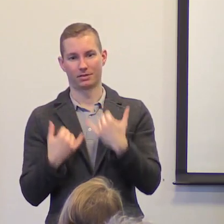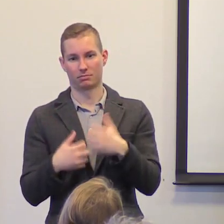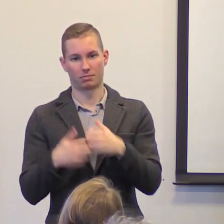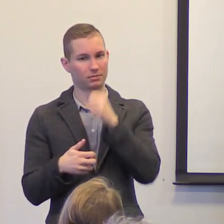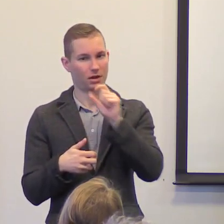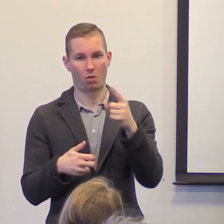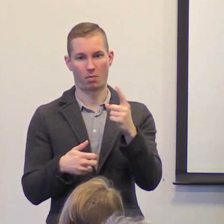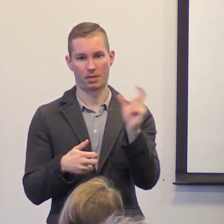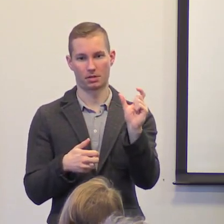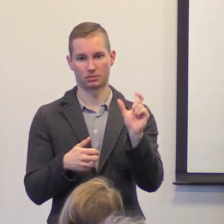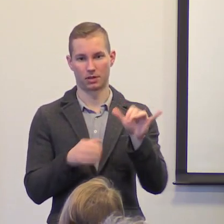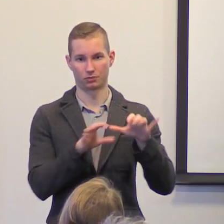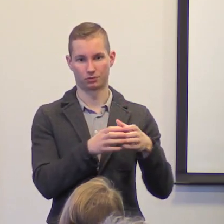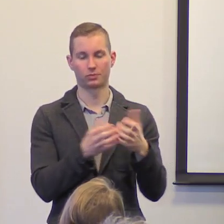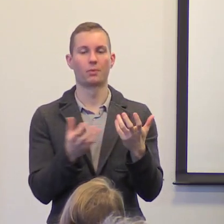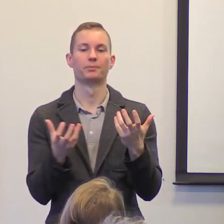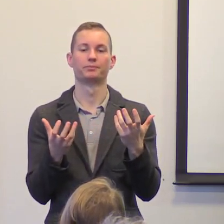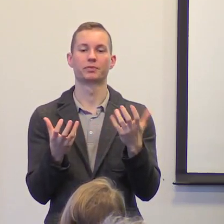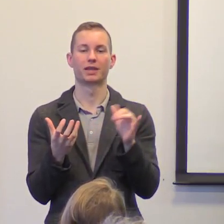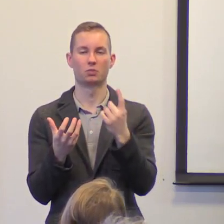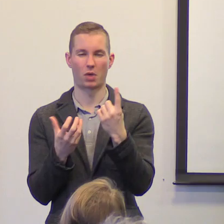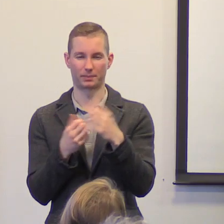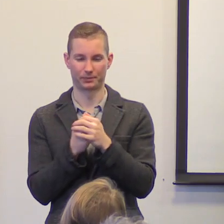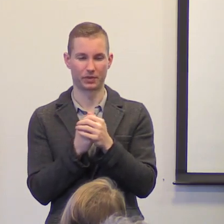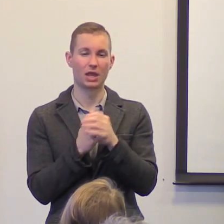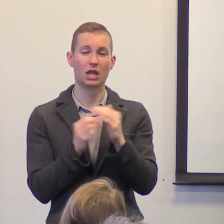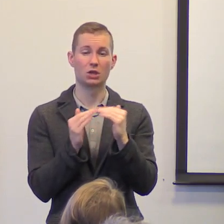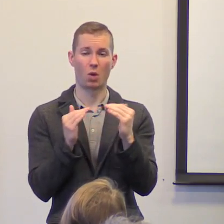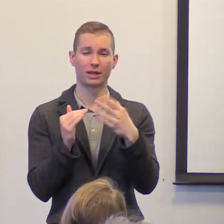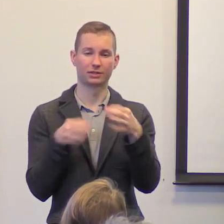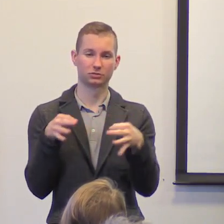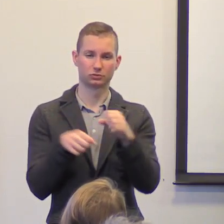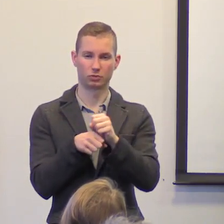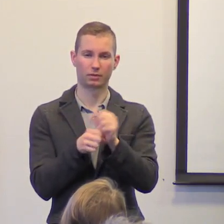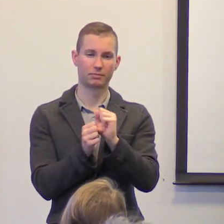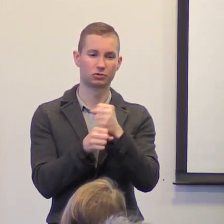That's one prototype: the equality and justice work, making sure that people are treated